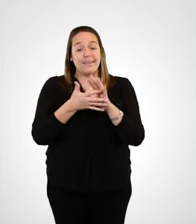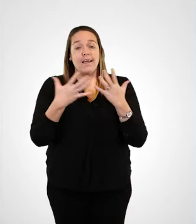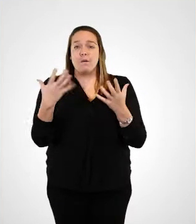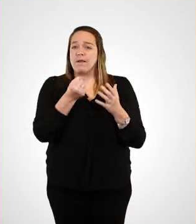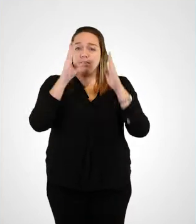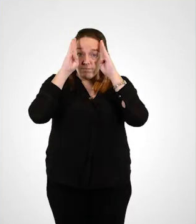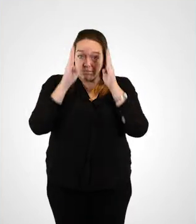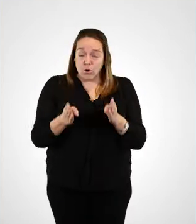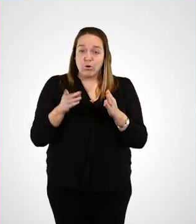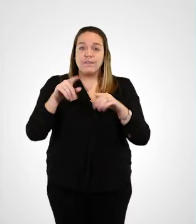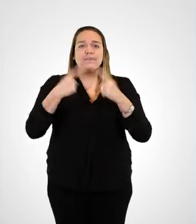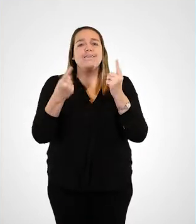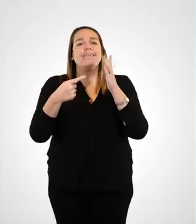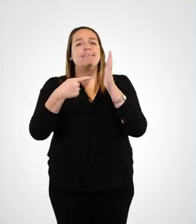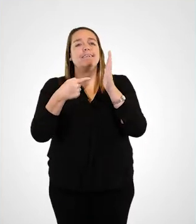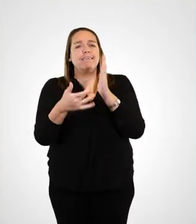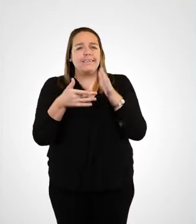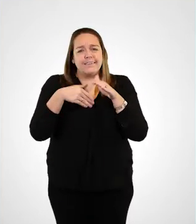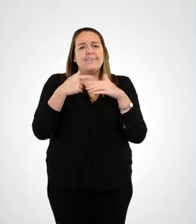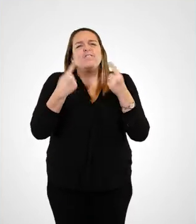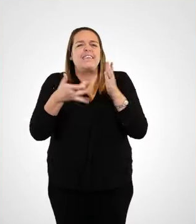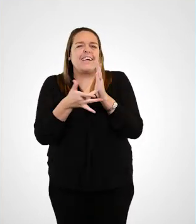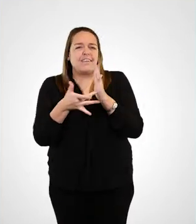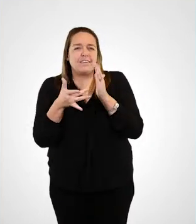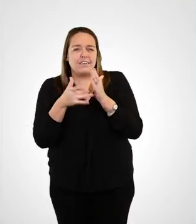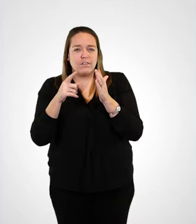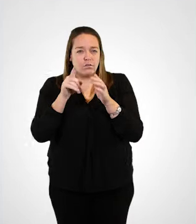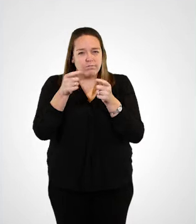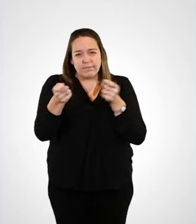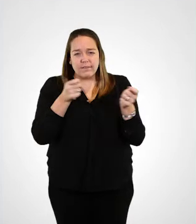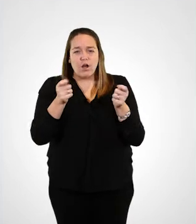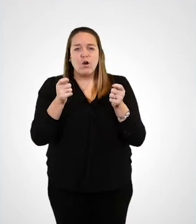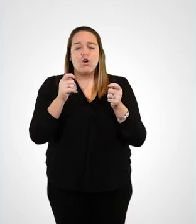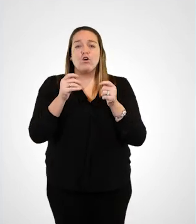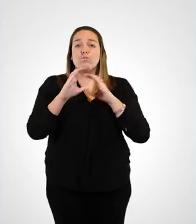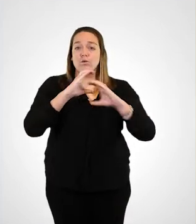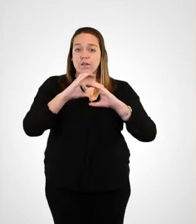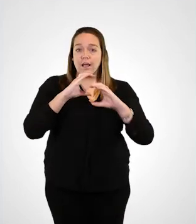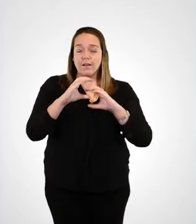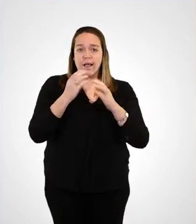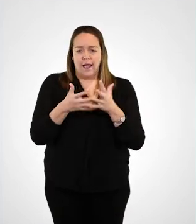So this involves focusing on techniques to facilitate oral communication